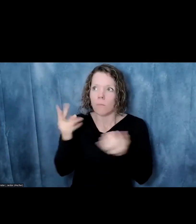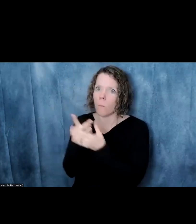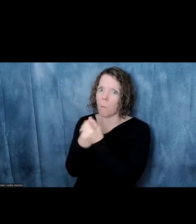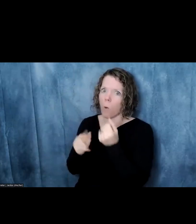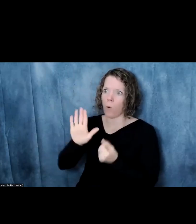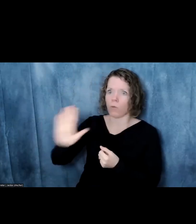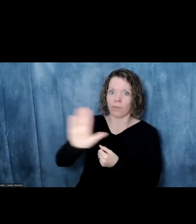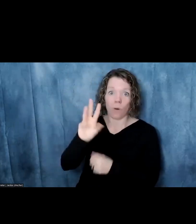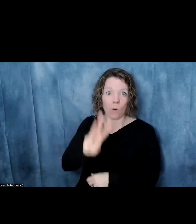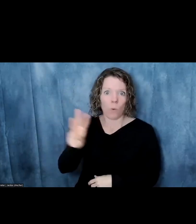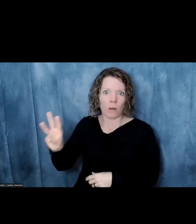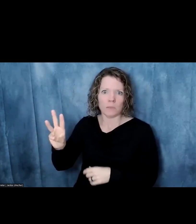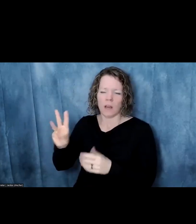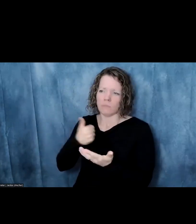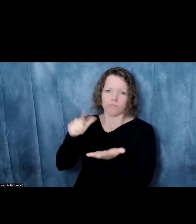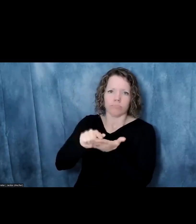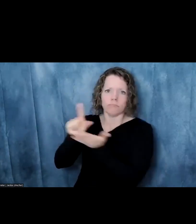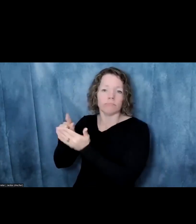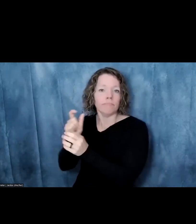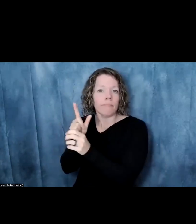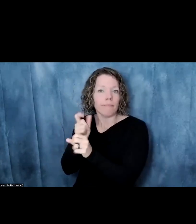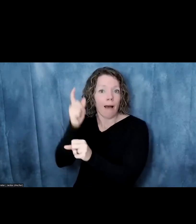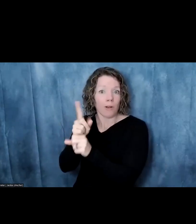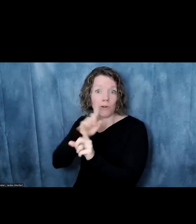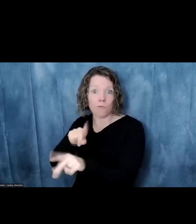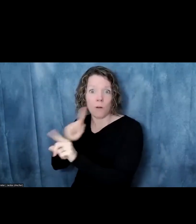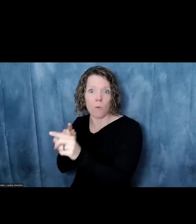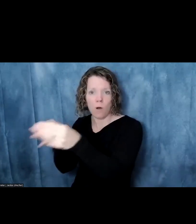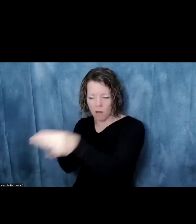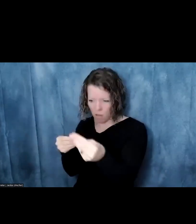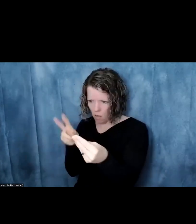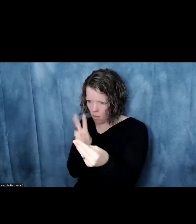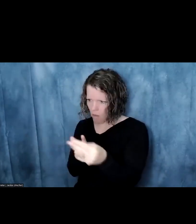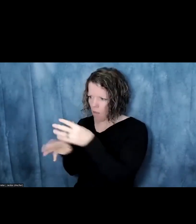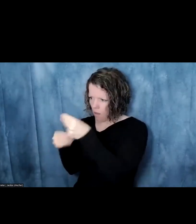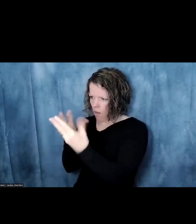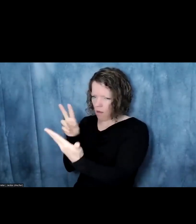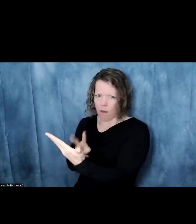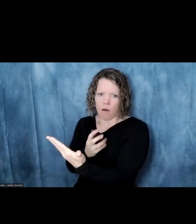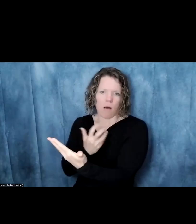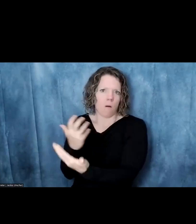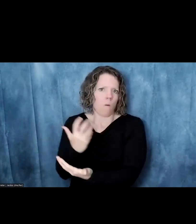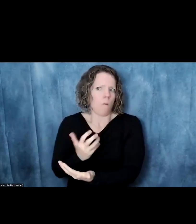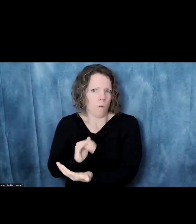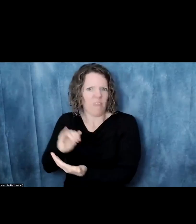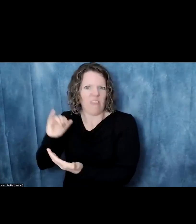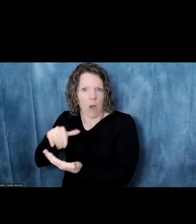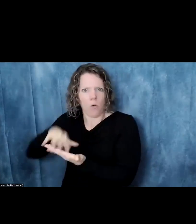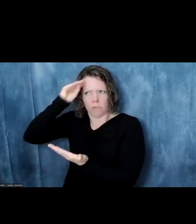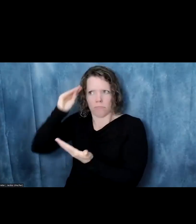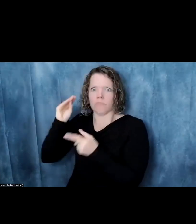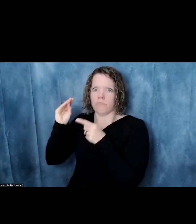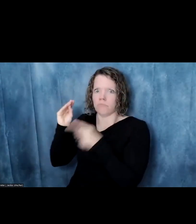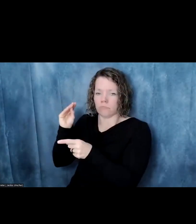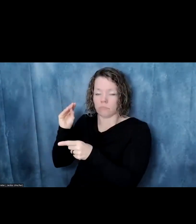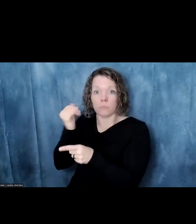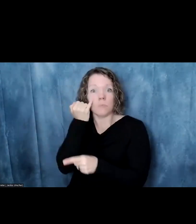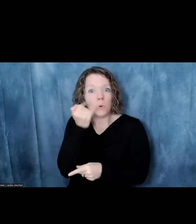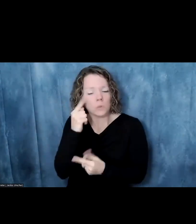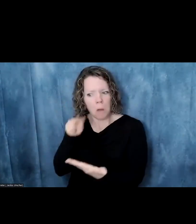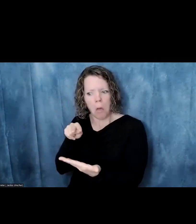do. If you're inspired with an idea or an interest that you'd like us to pursue you can always reach